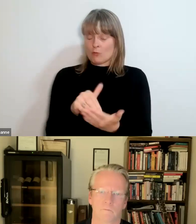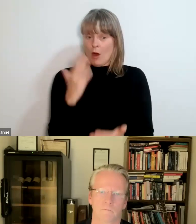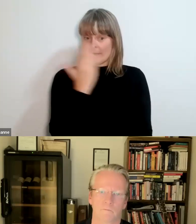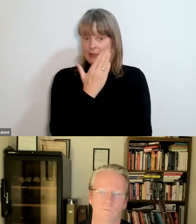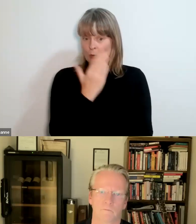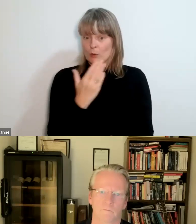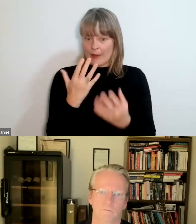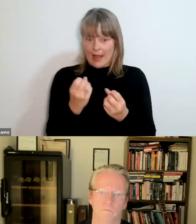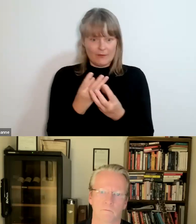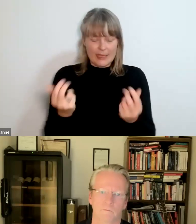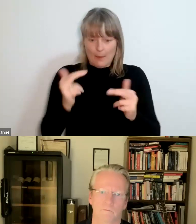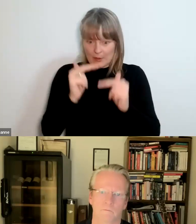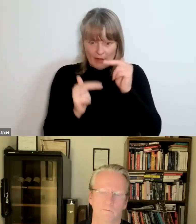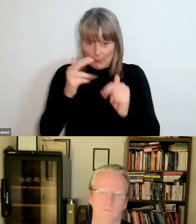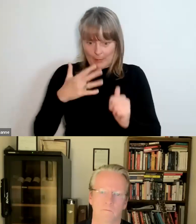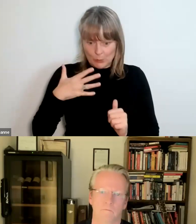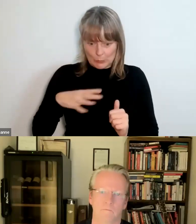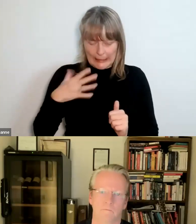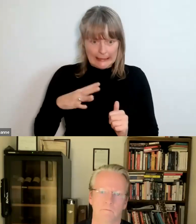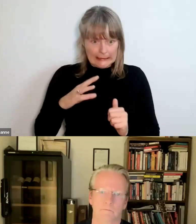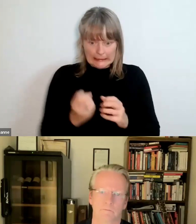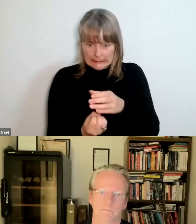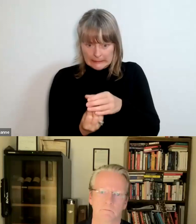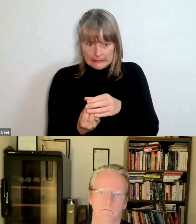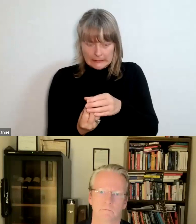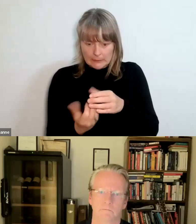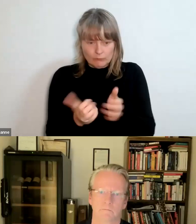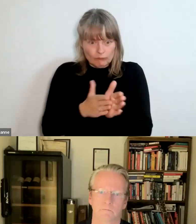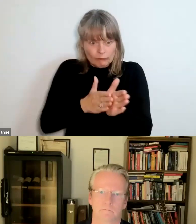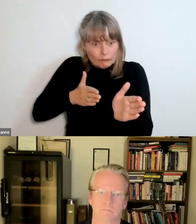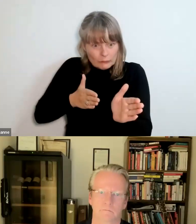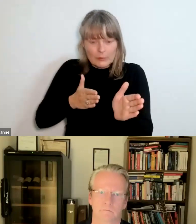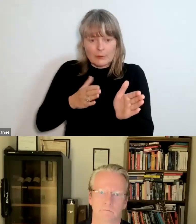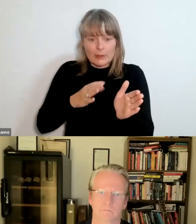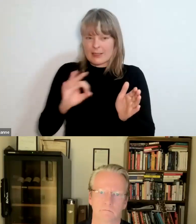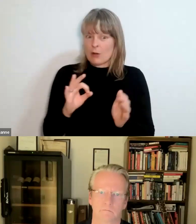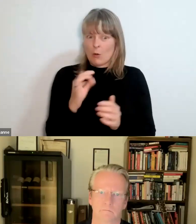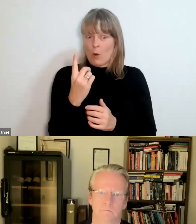that is not the primary driver, and I do think that is all fine when everything is going